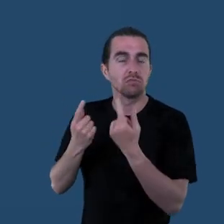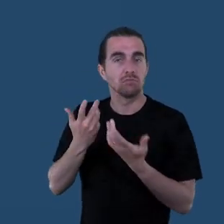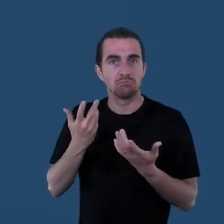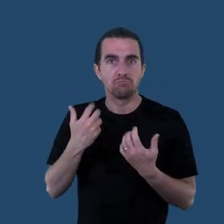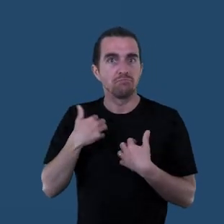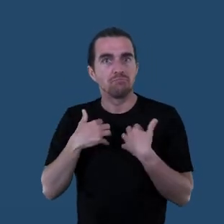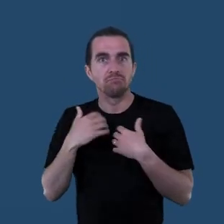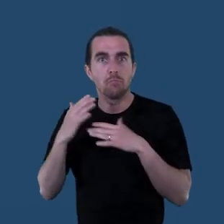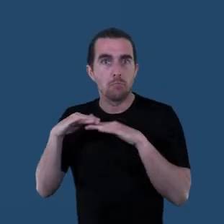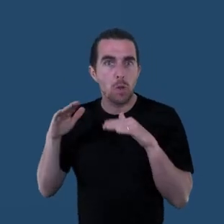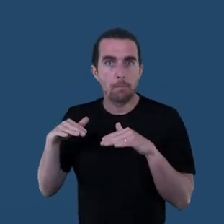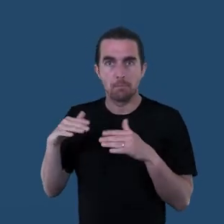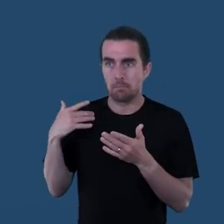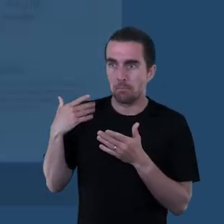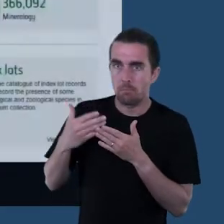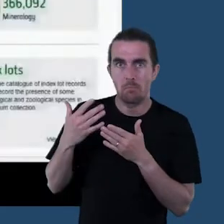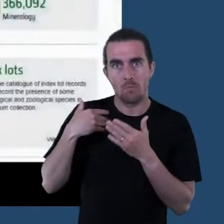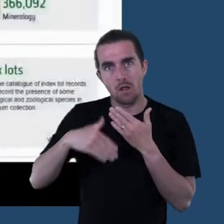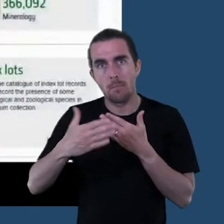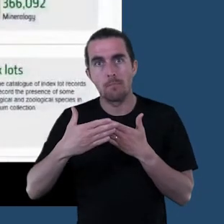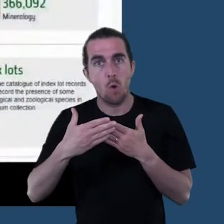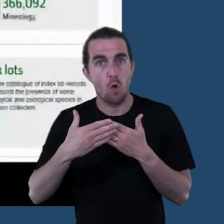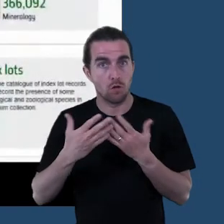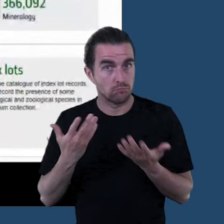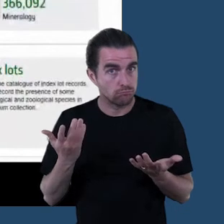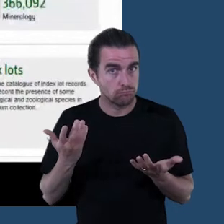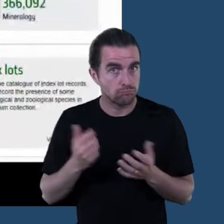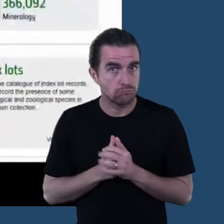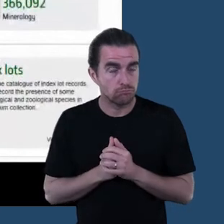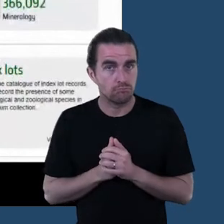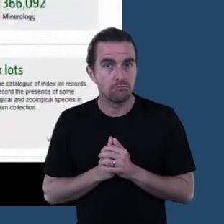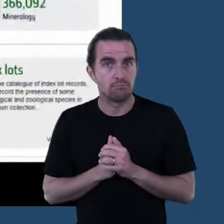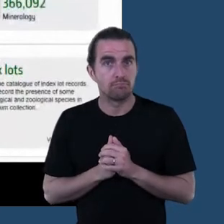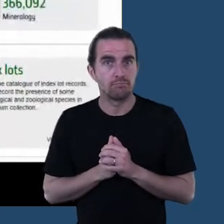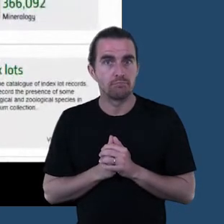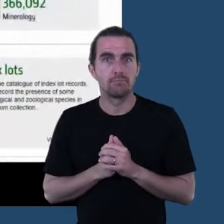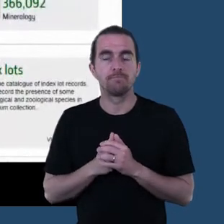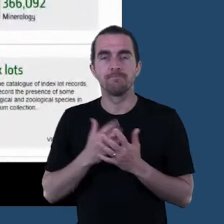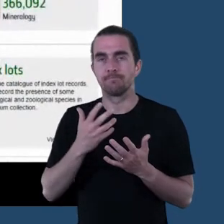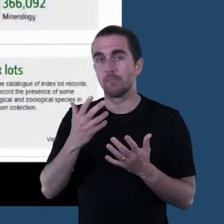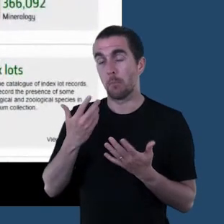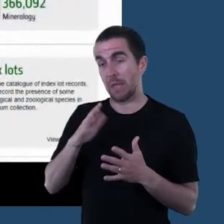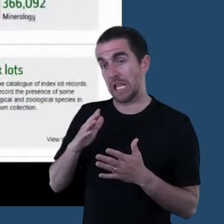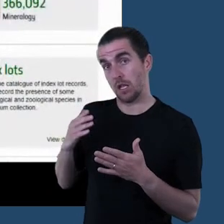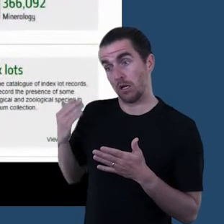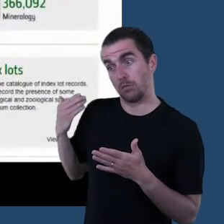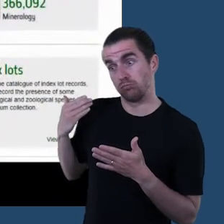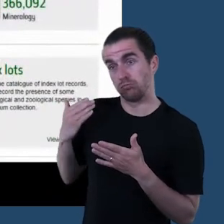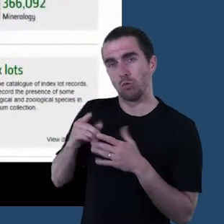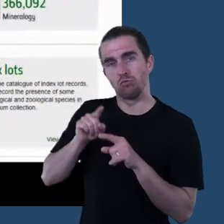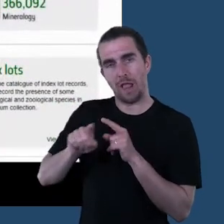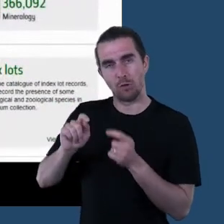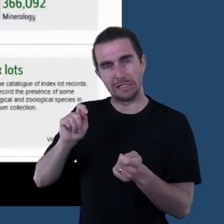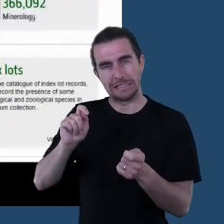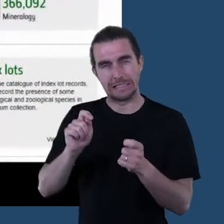The drive for the museum over the past almost decade now has been to digitize our collections,